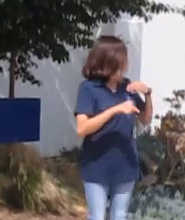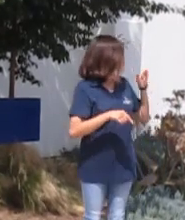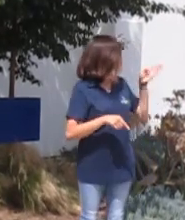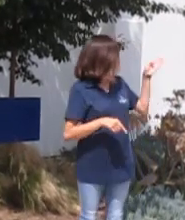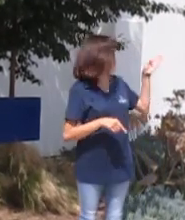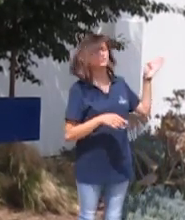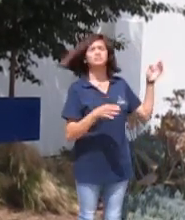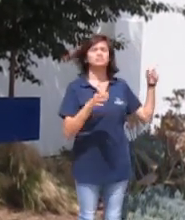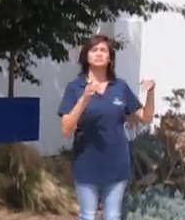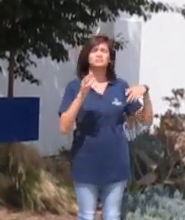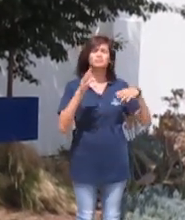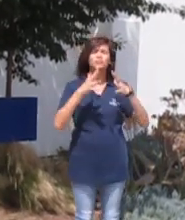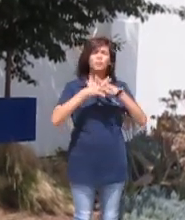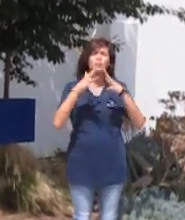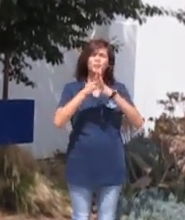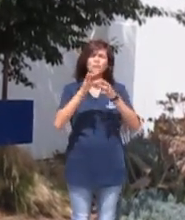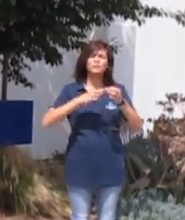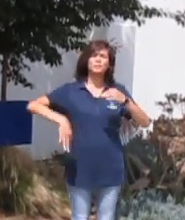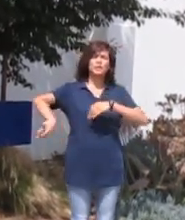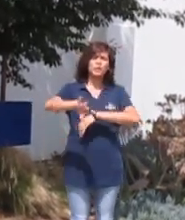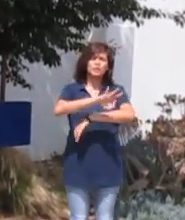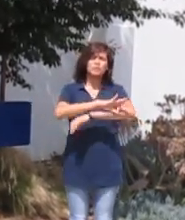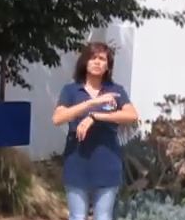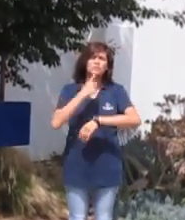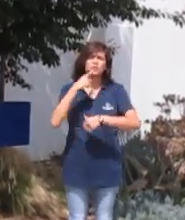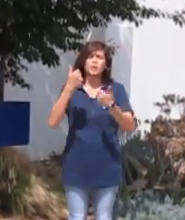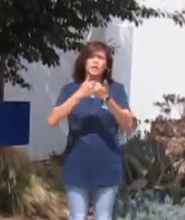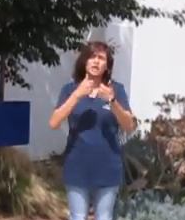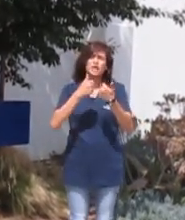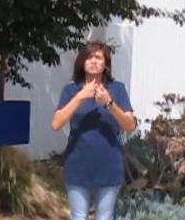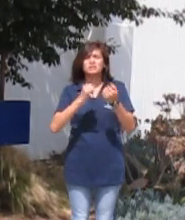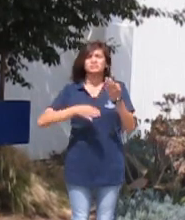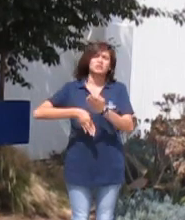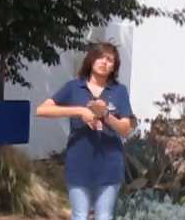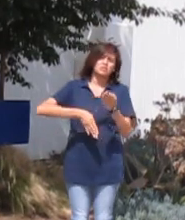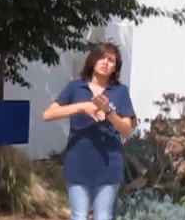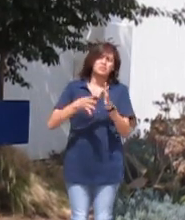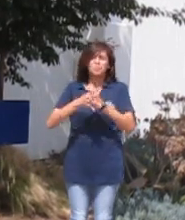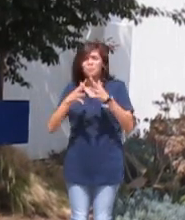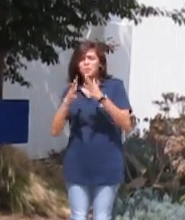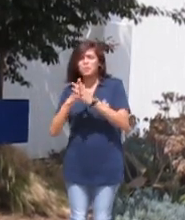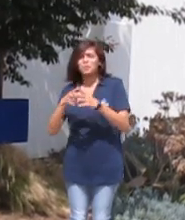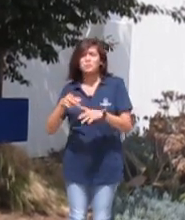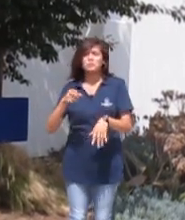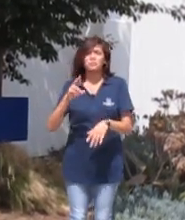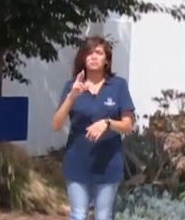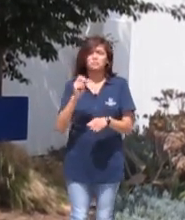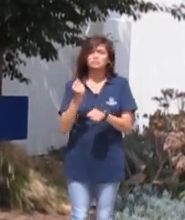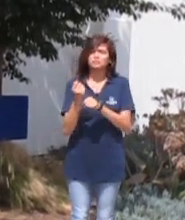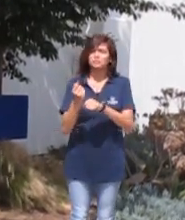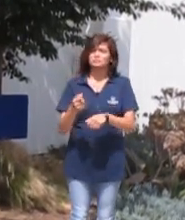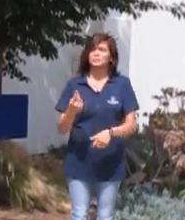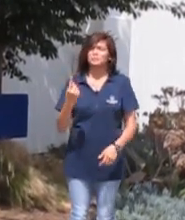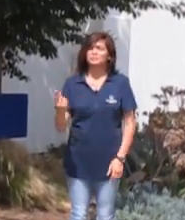This way have a football field for games, and soccer, baseball, etc.